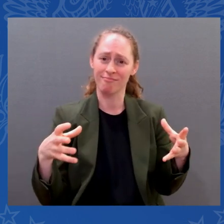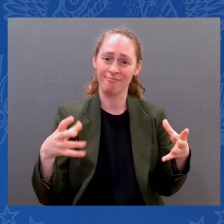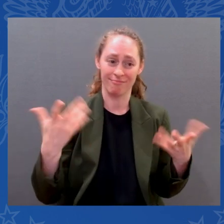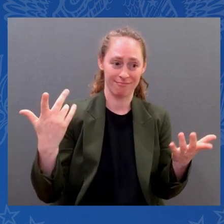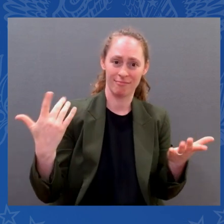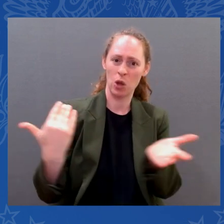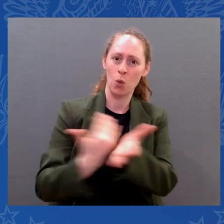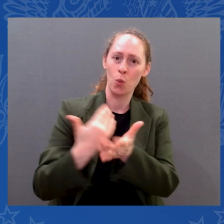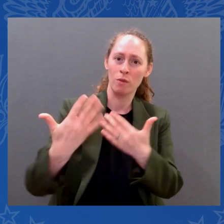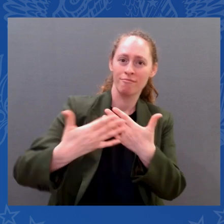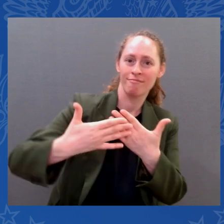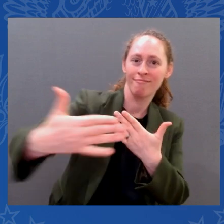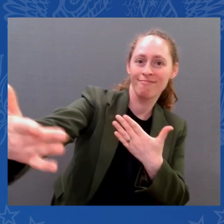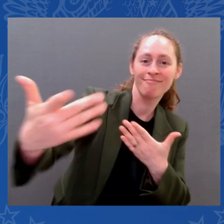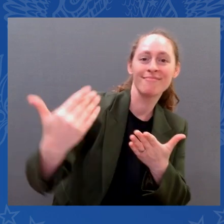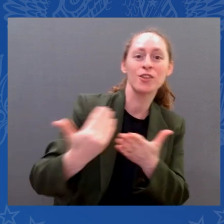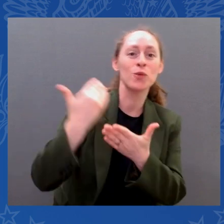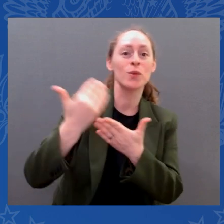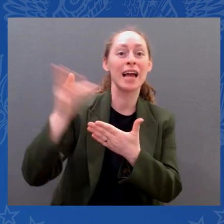the President of the United States, Joe Biden.